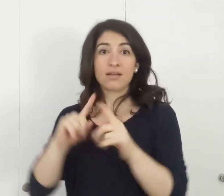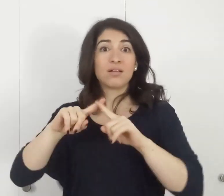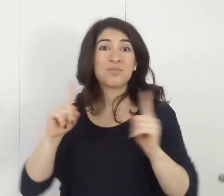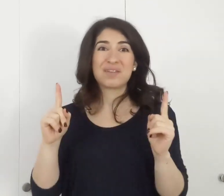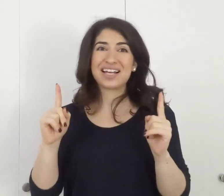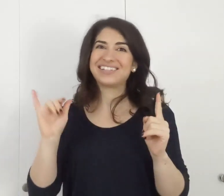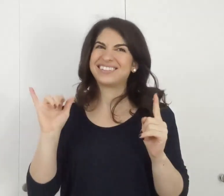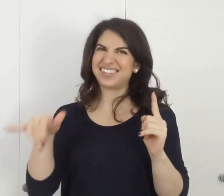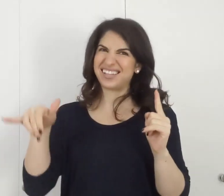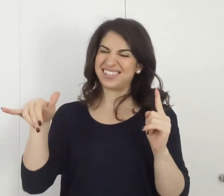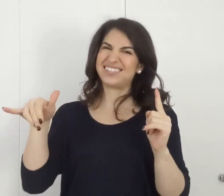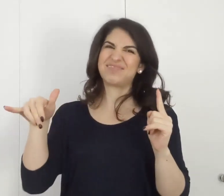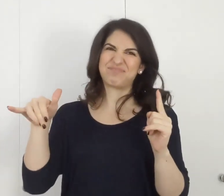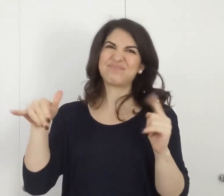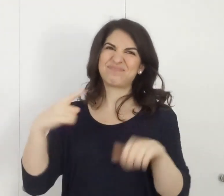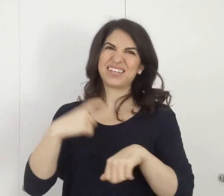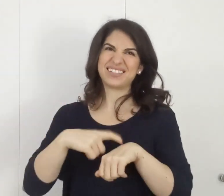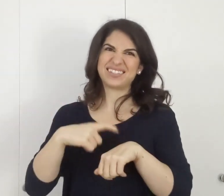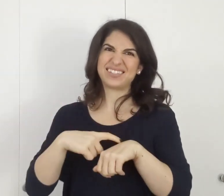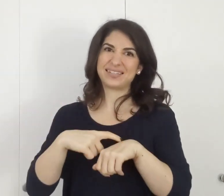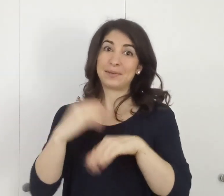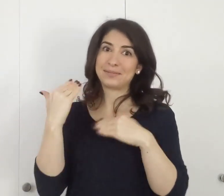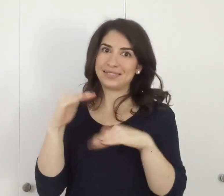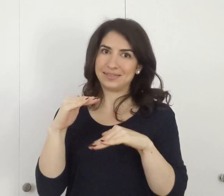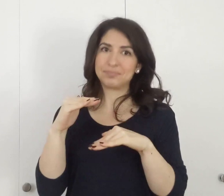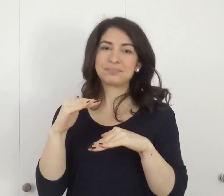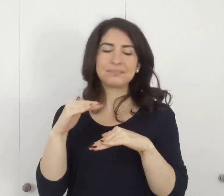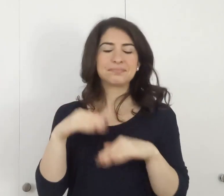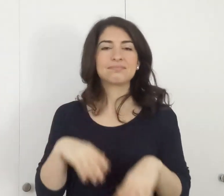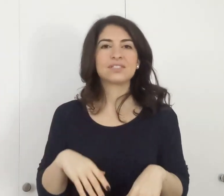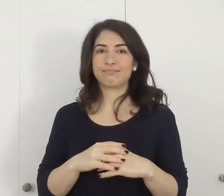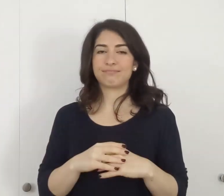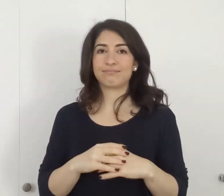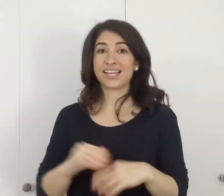But that time is limited!